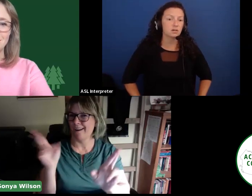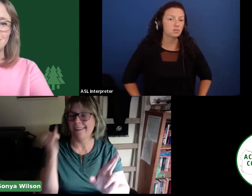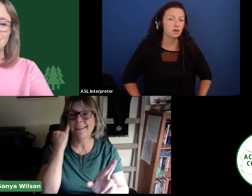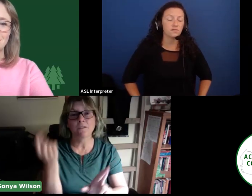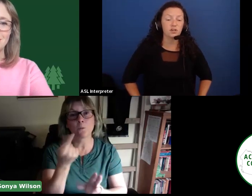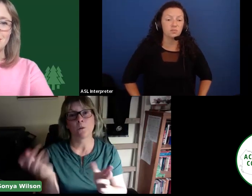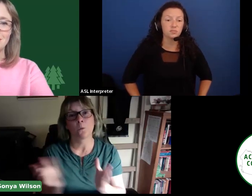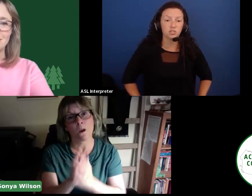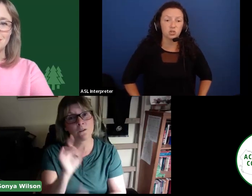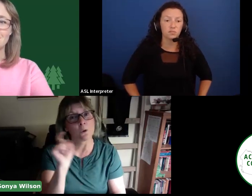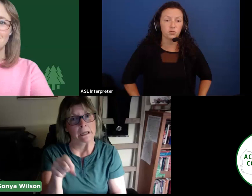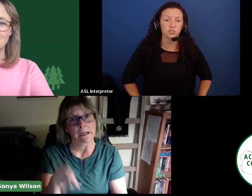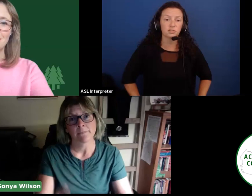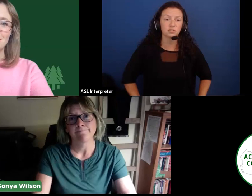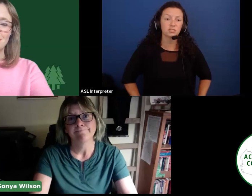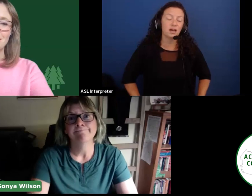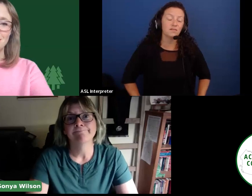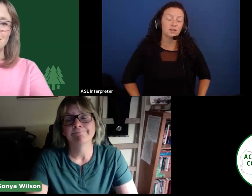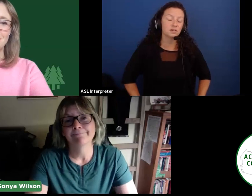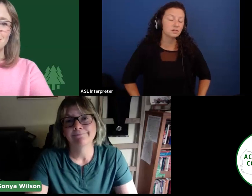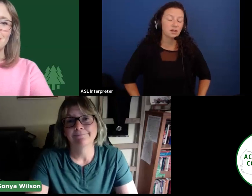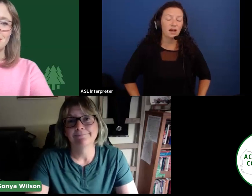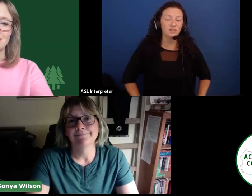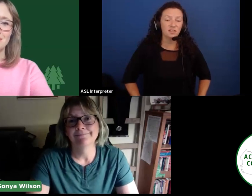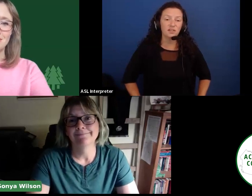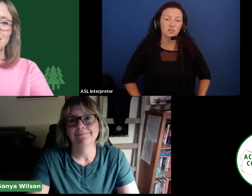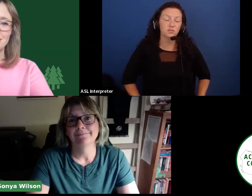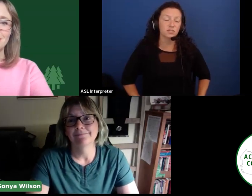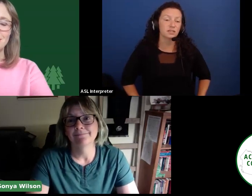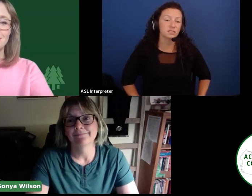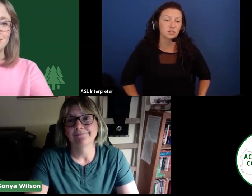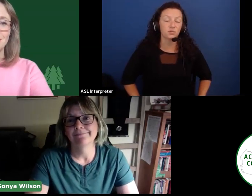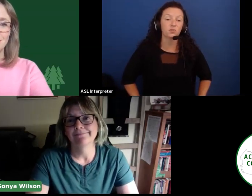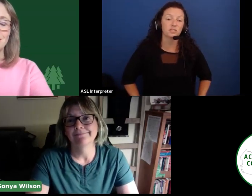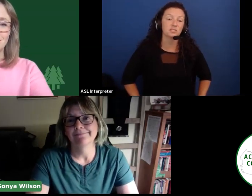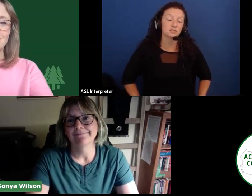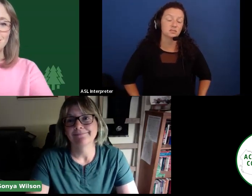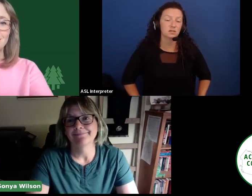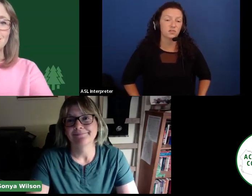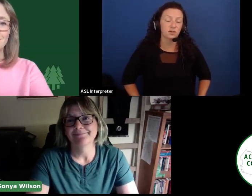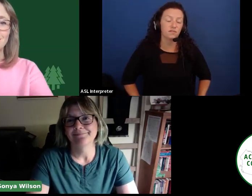a film that's being shown in person just having that available in case somebody requests.